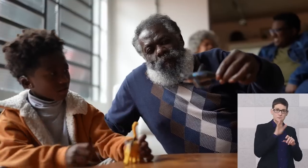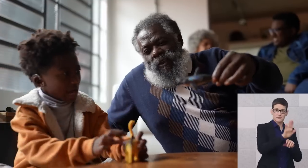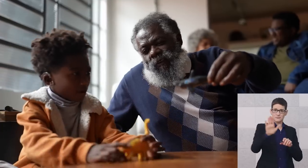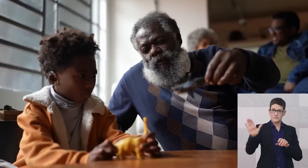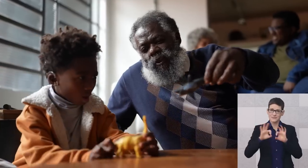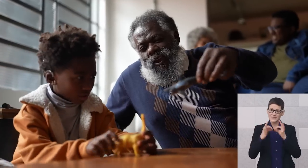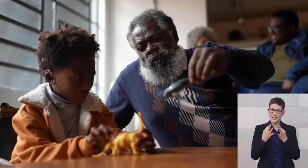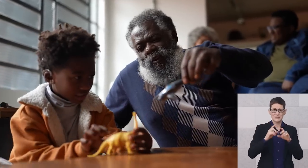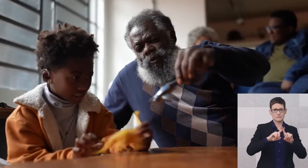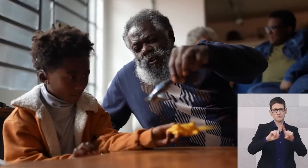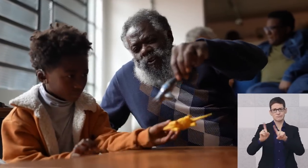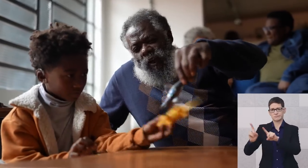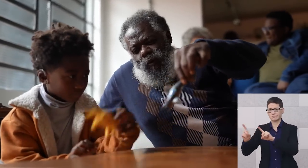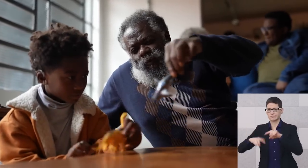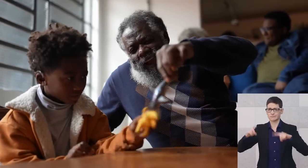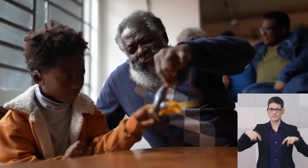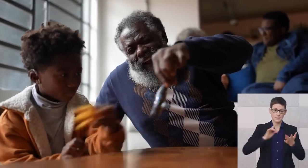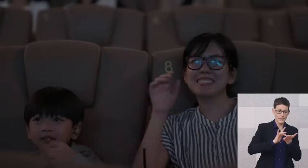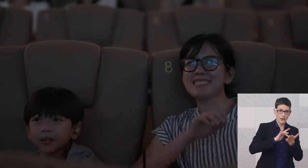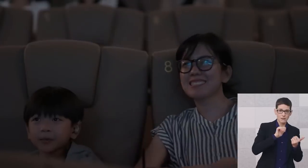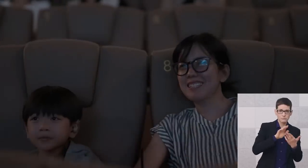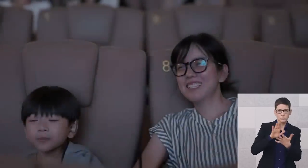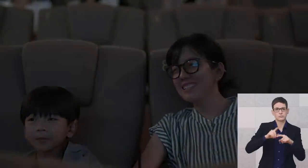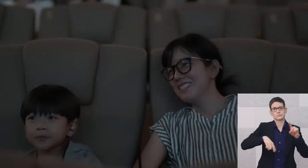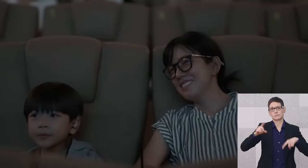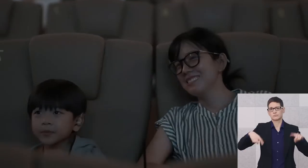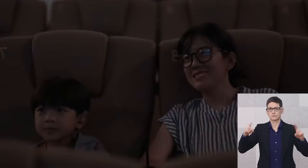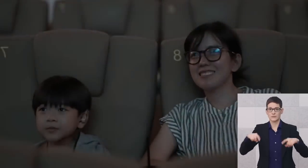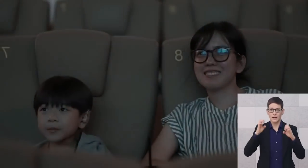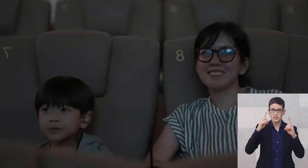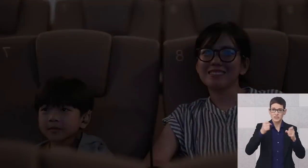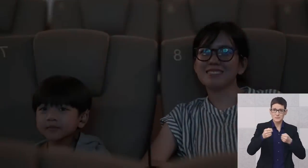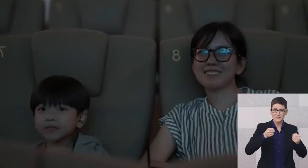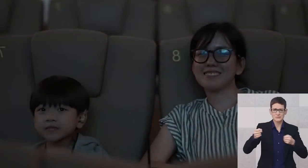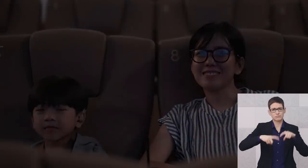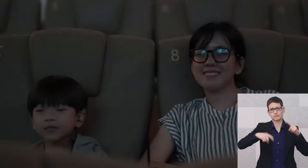Differences in family composition, medical approaches, and educational placements will